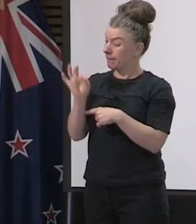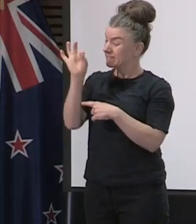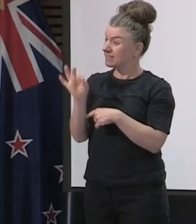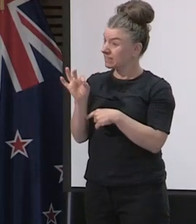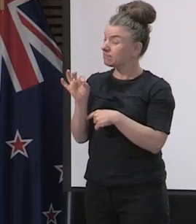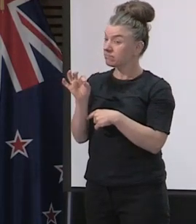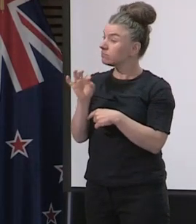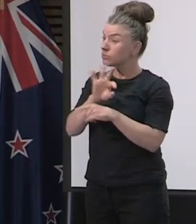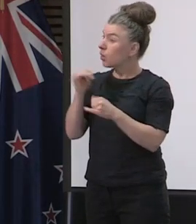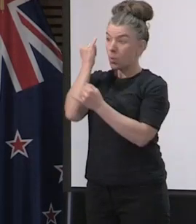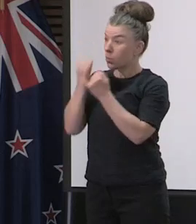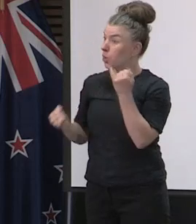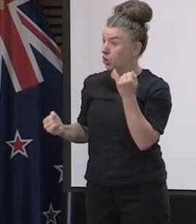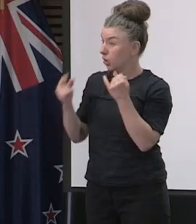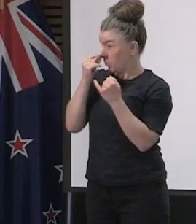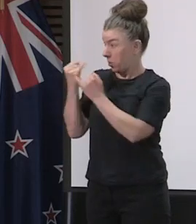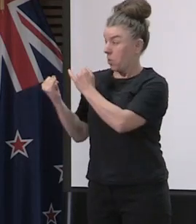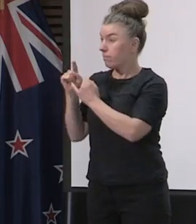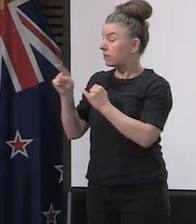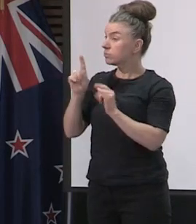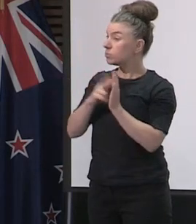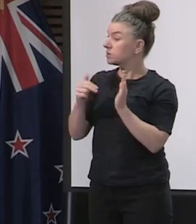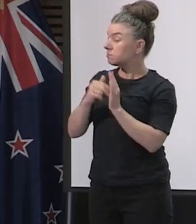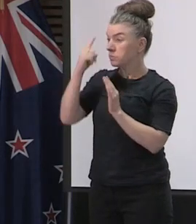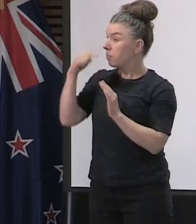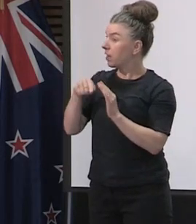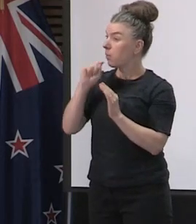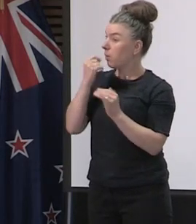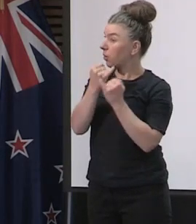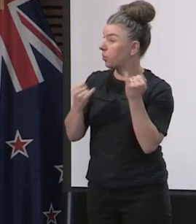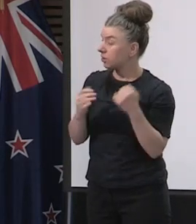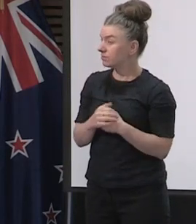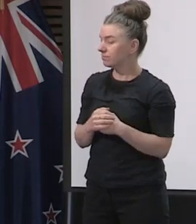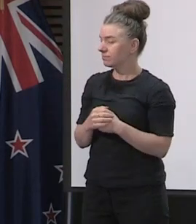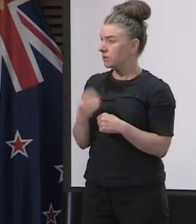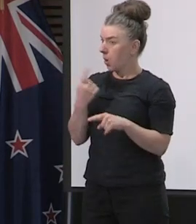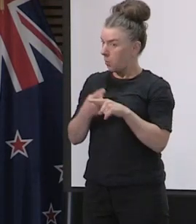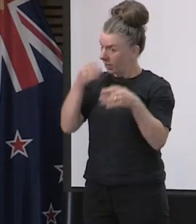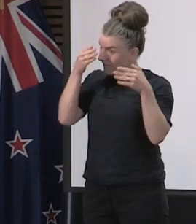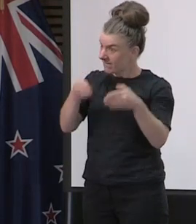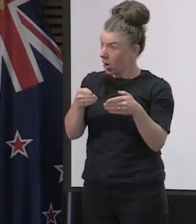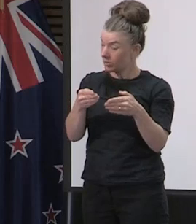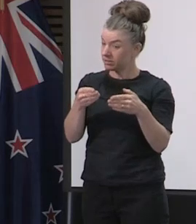unemployment rate could end up at a lower - the lower end of